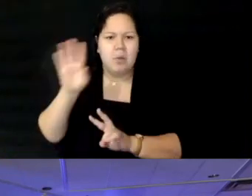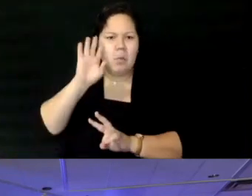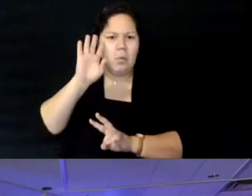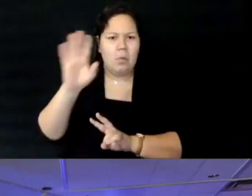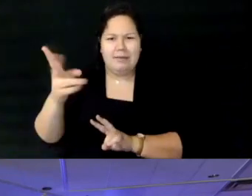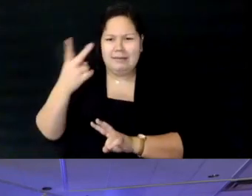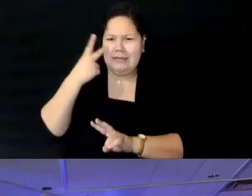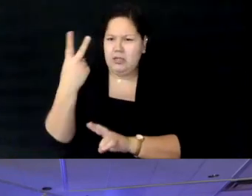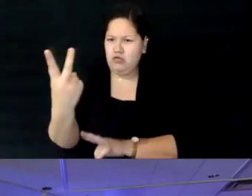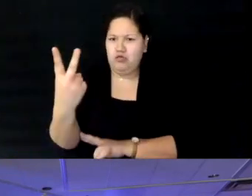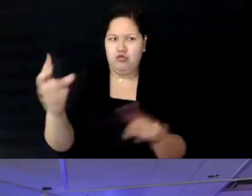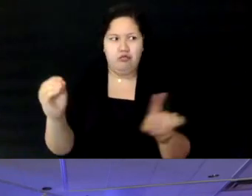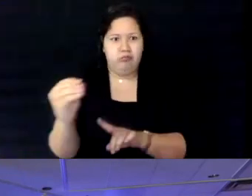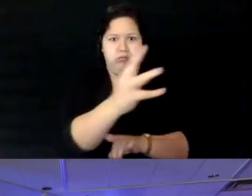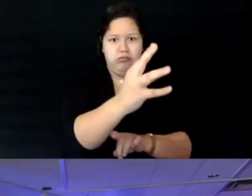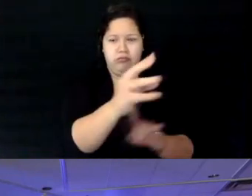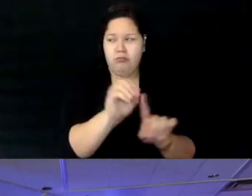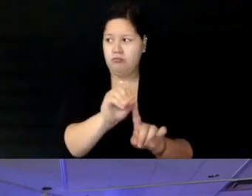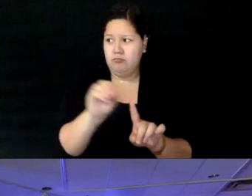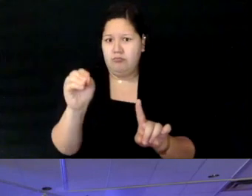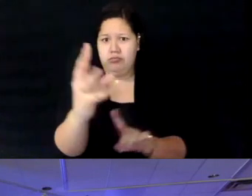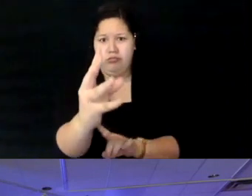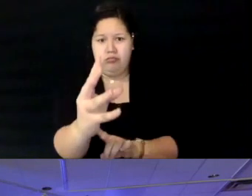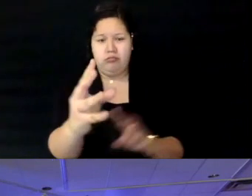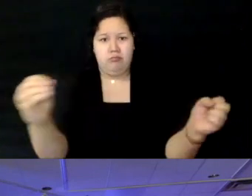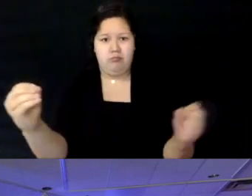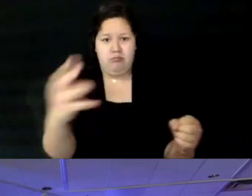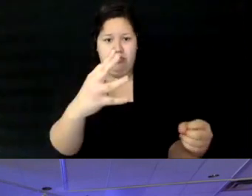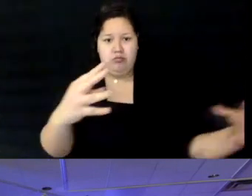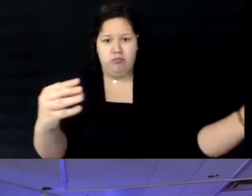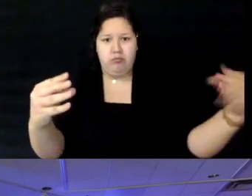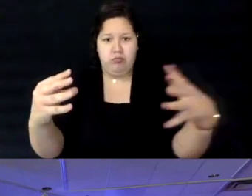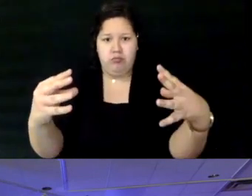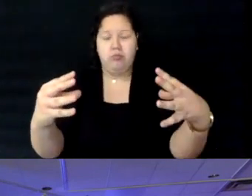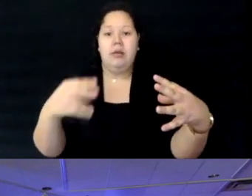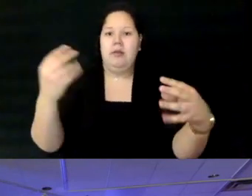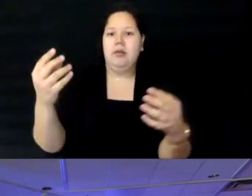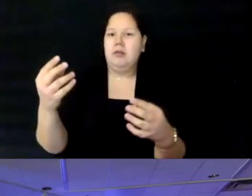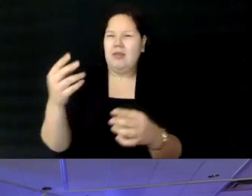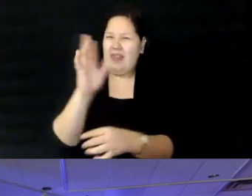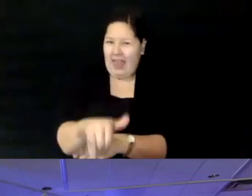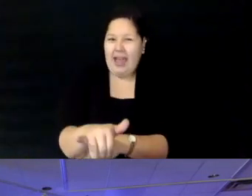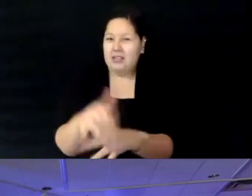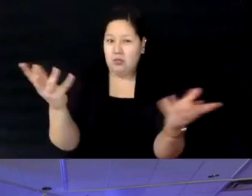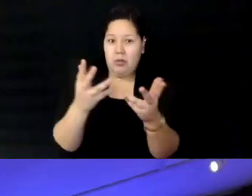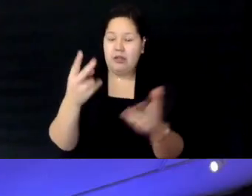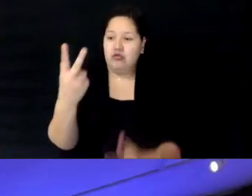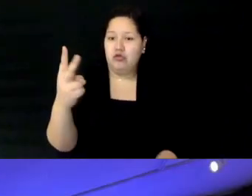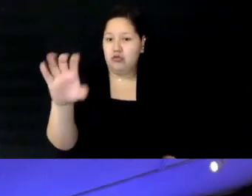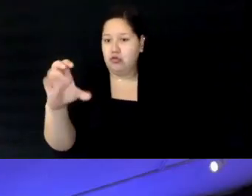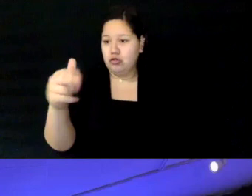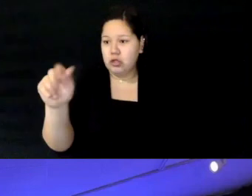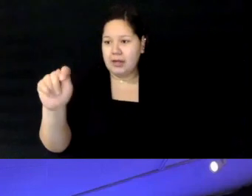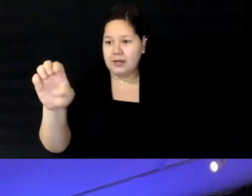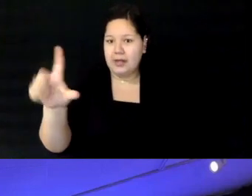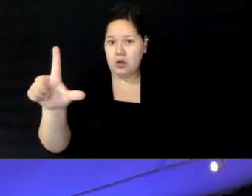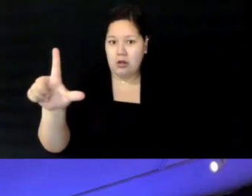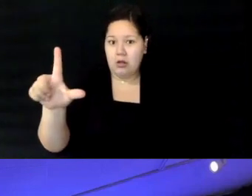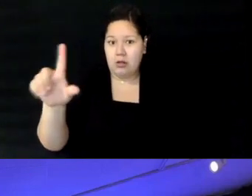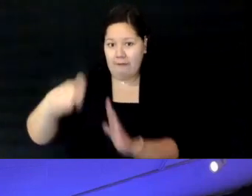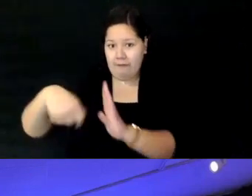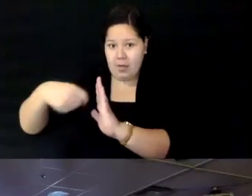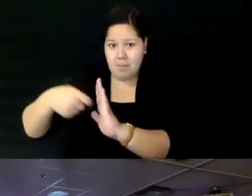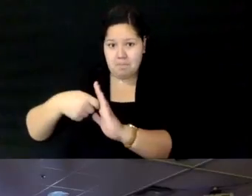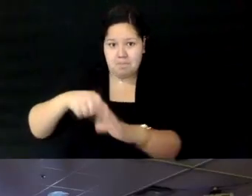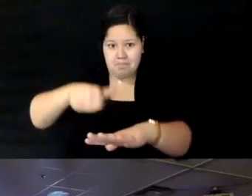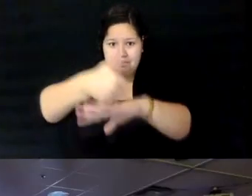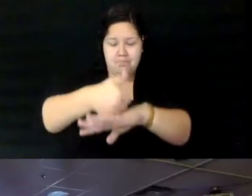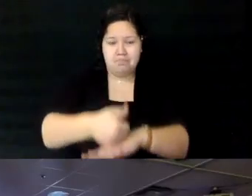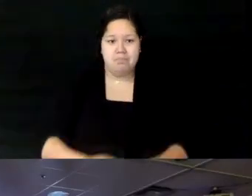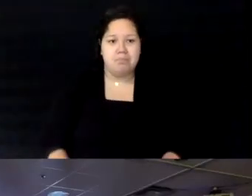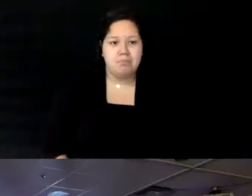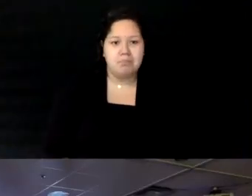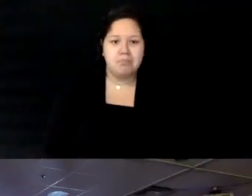projections that are facing each other. And it is the two-channel film that is in the space.